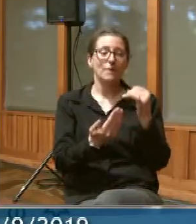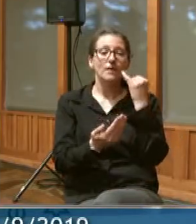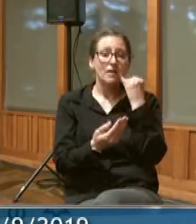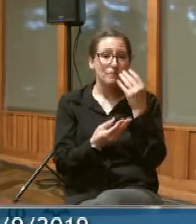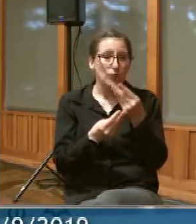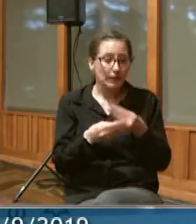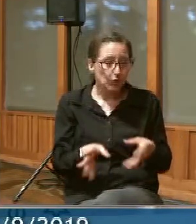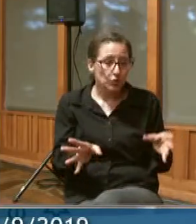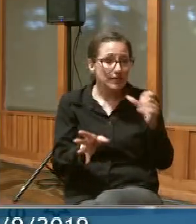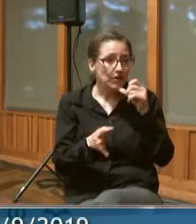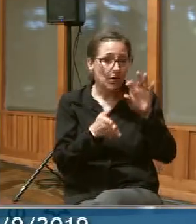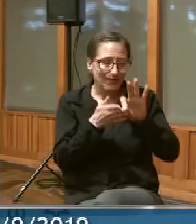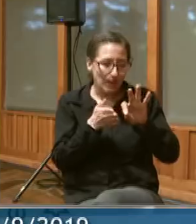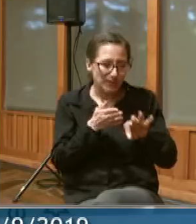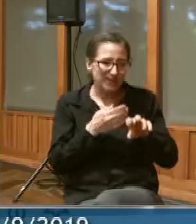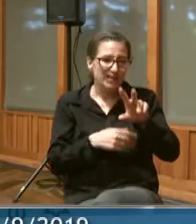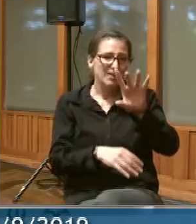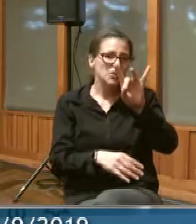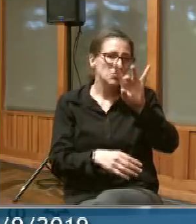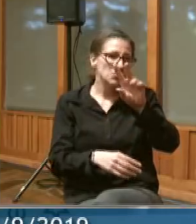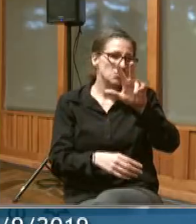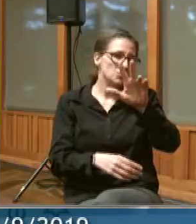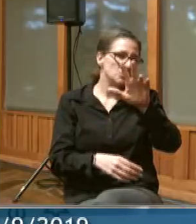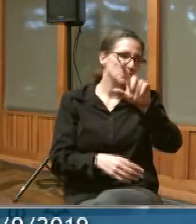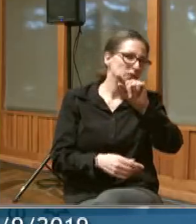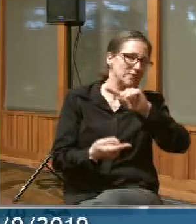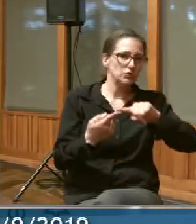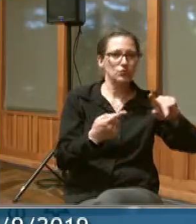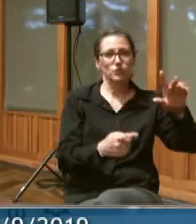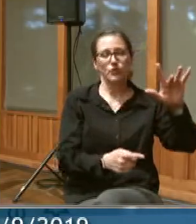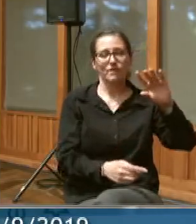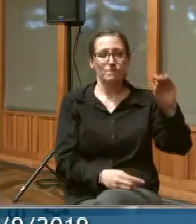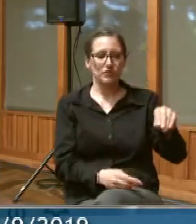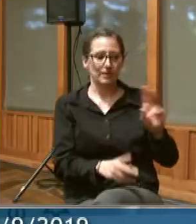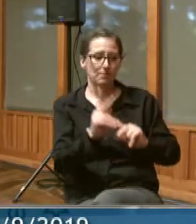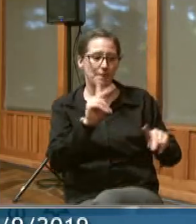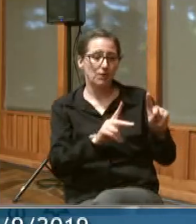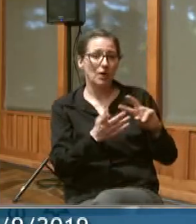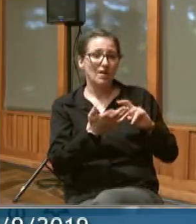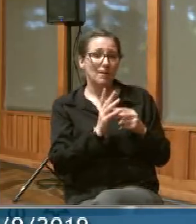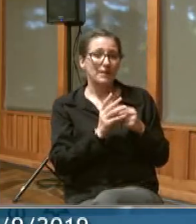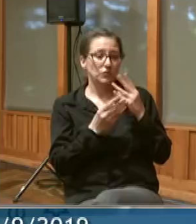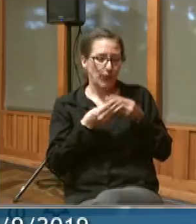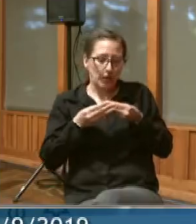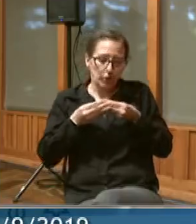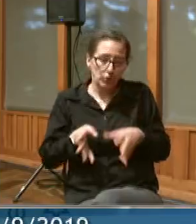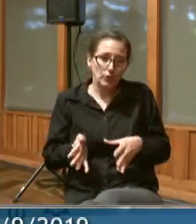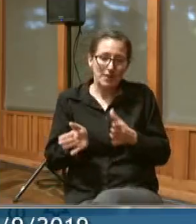THE BUDGET SO WE INVEST IN FULLY FUNDING THE PROGRAM. IF WE ACTUALLY LOSE AND DON'T COUNT 20 TO 25% OF PEOPLE WE'RE